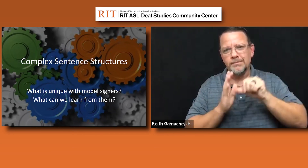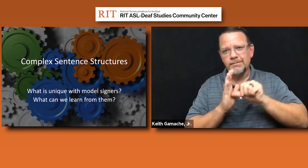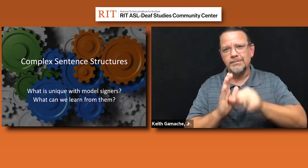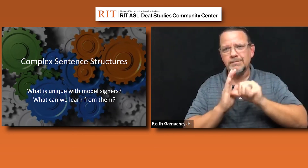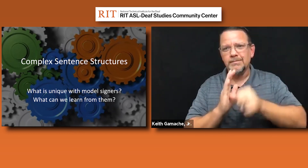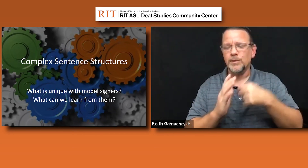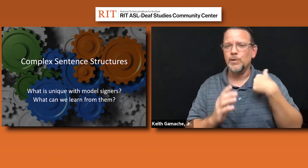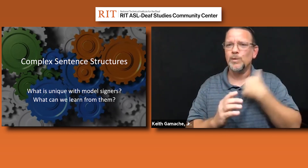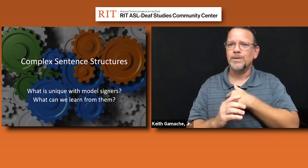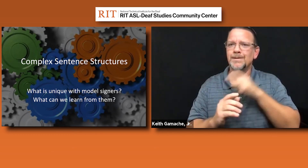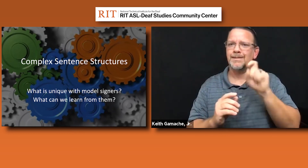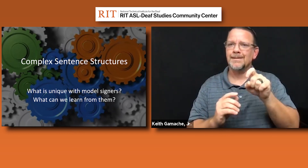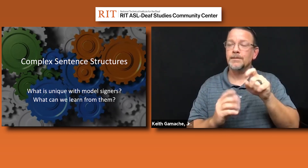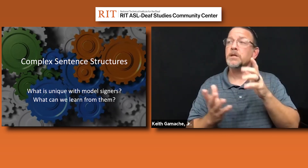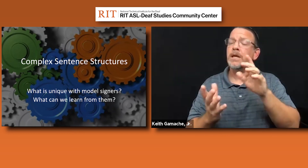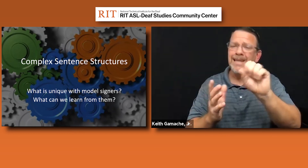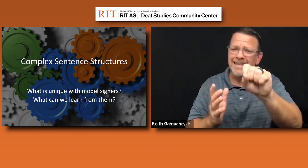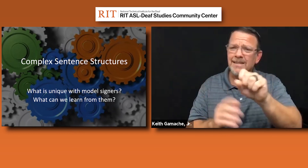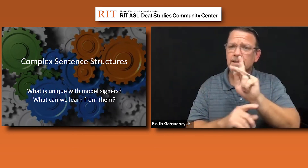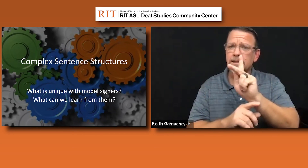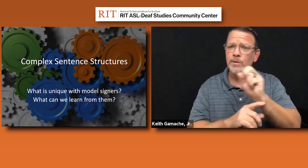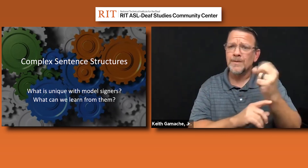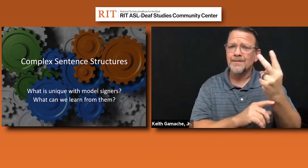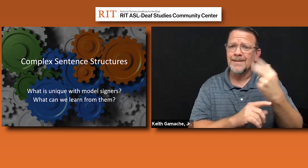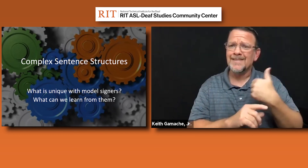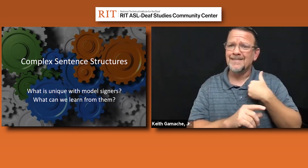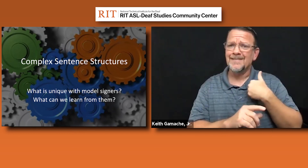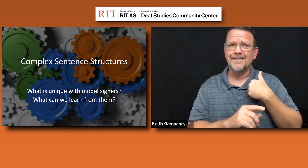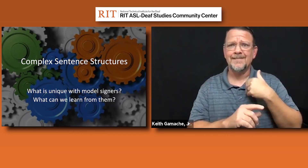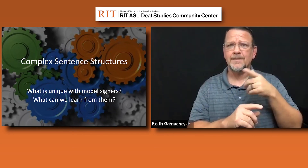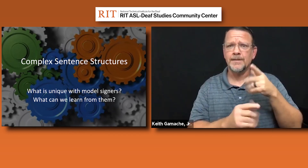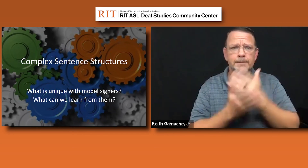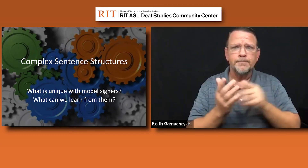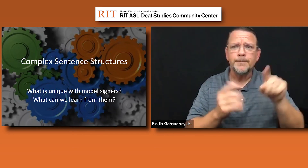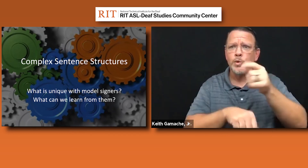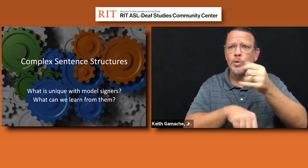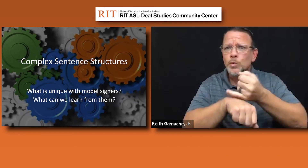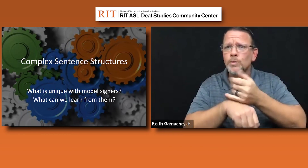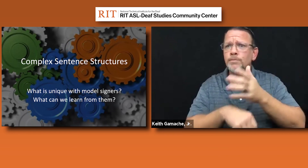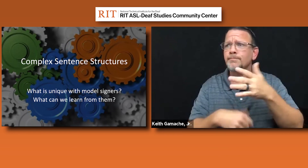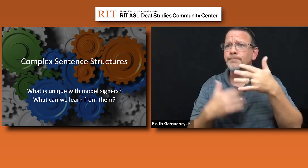do Deaf people have access to ASL? And yes, again, K through 12.